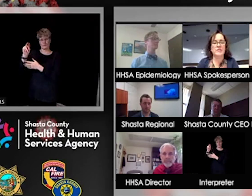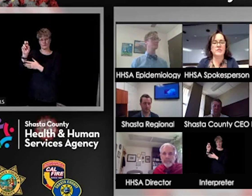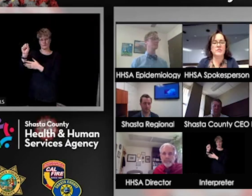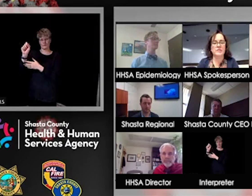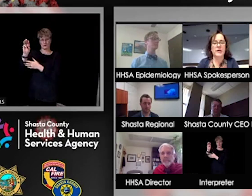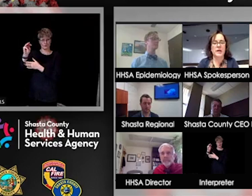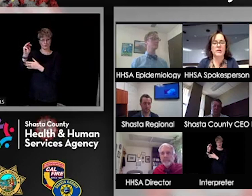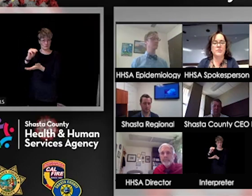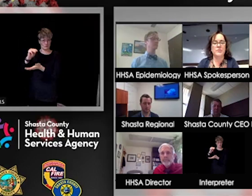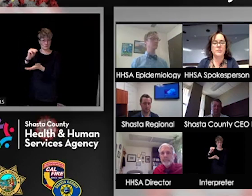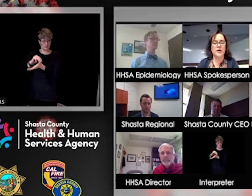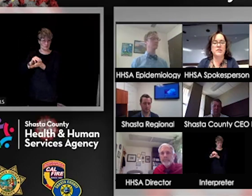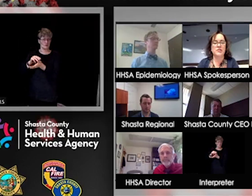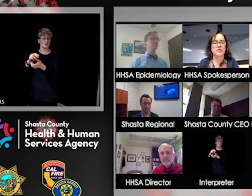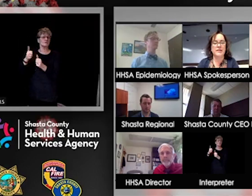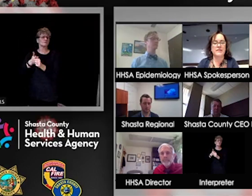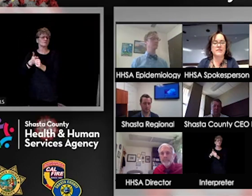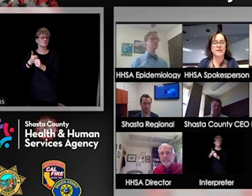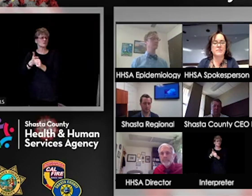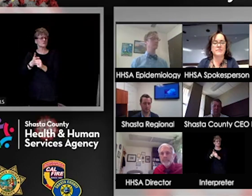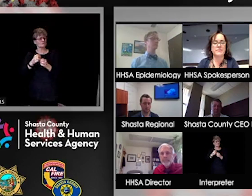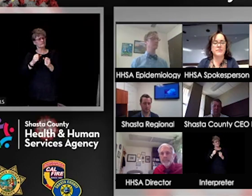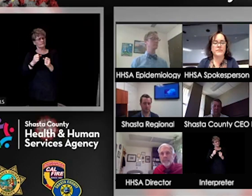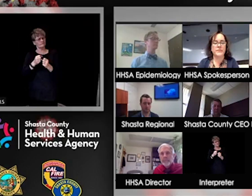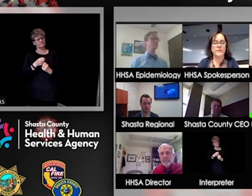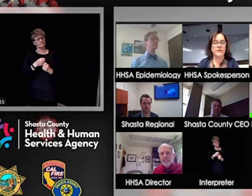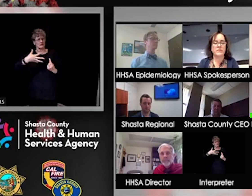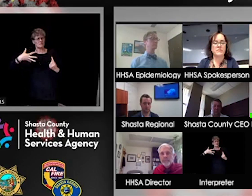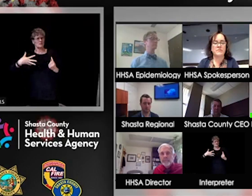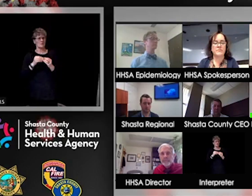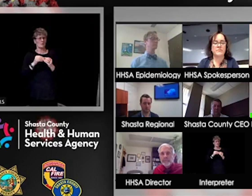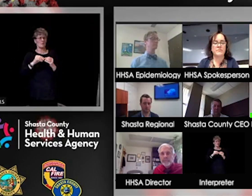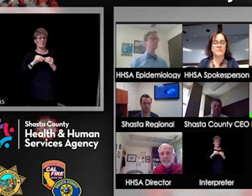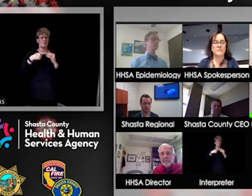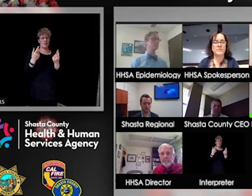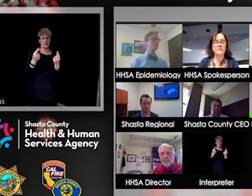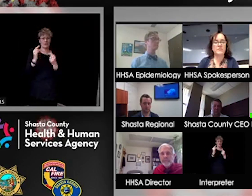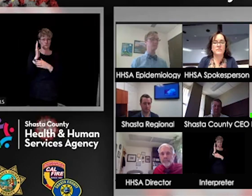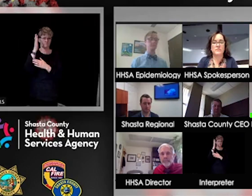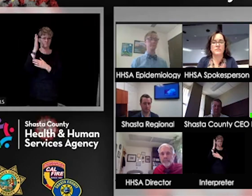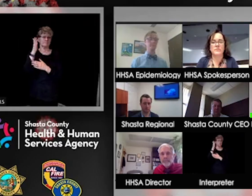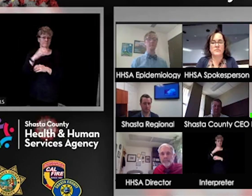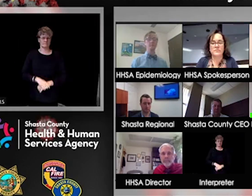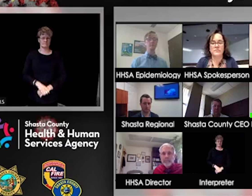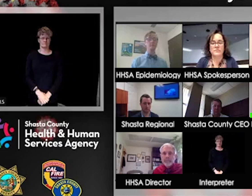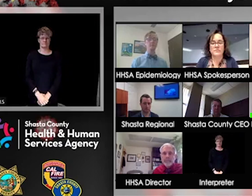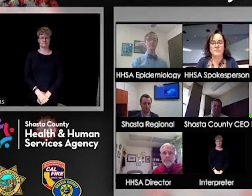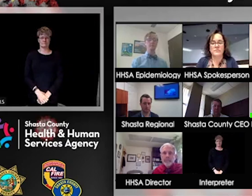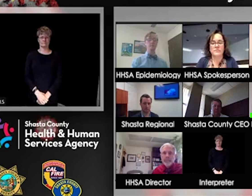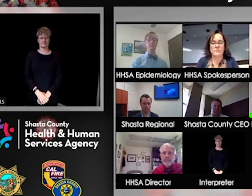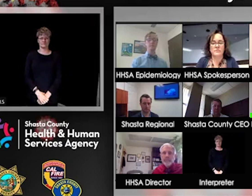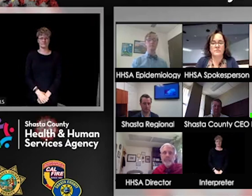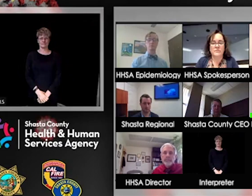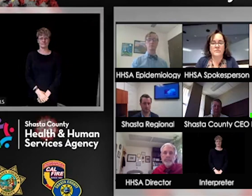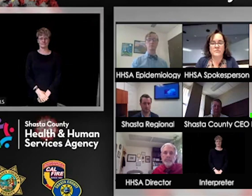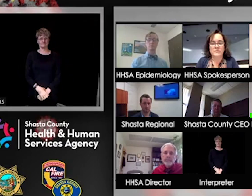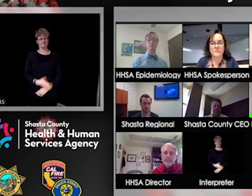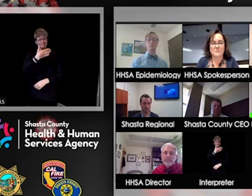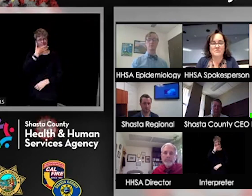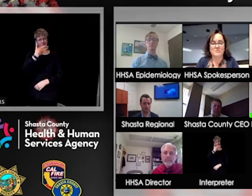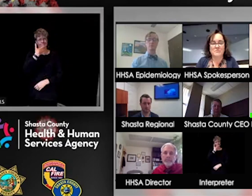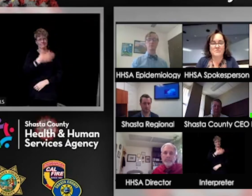to talk to us a little bit about potential next steps. Thank you, Kerri. Thanks so much,